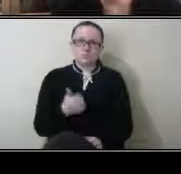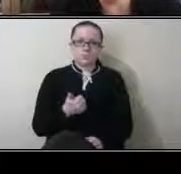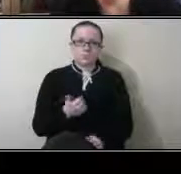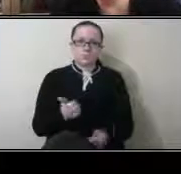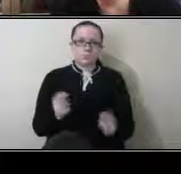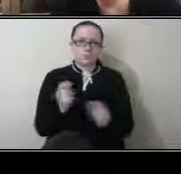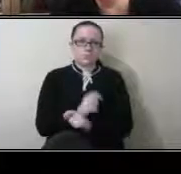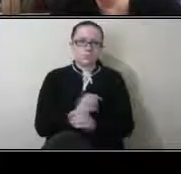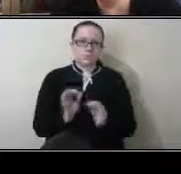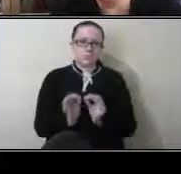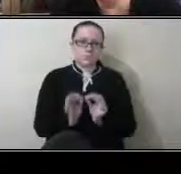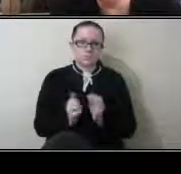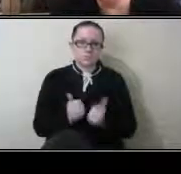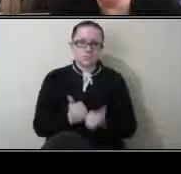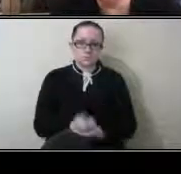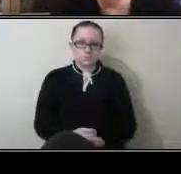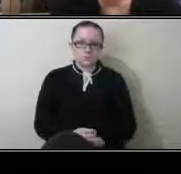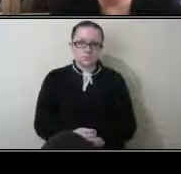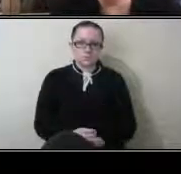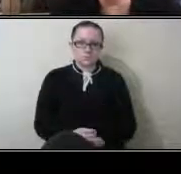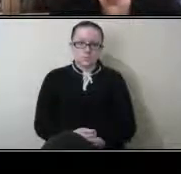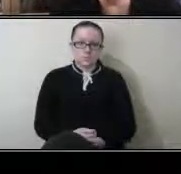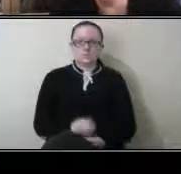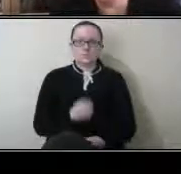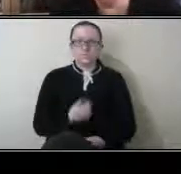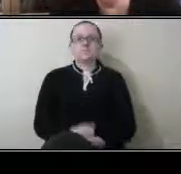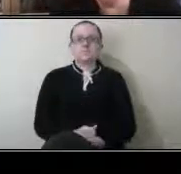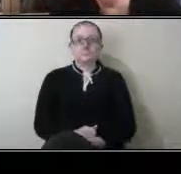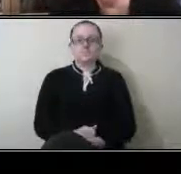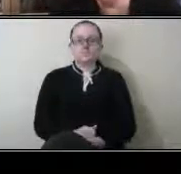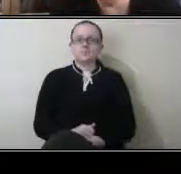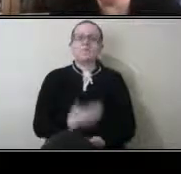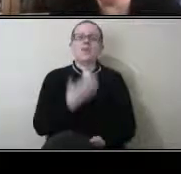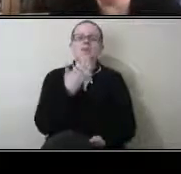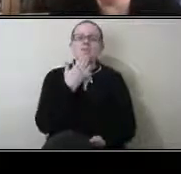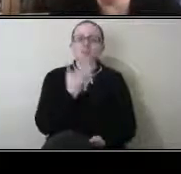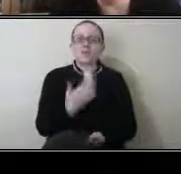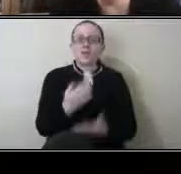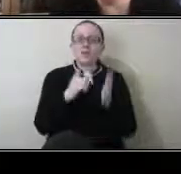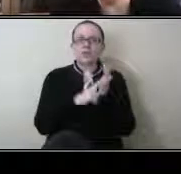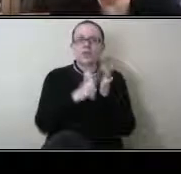thanks so much libby and um it's been great also to see joel develop and flourish through this time